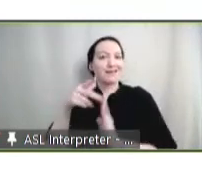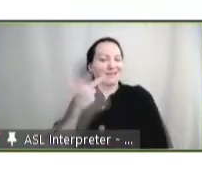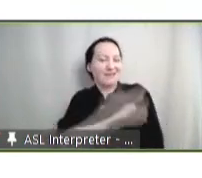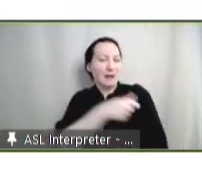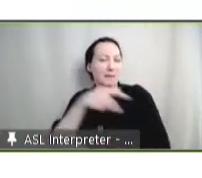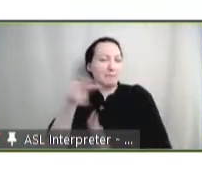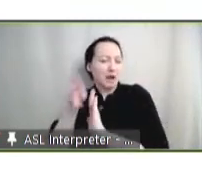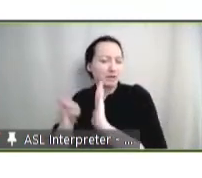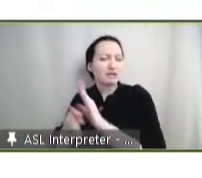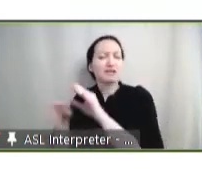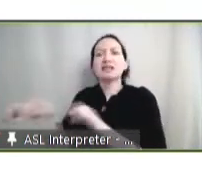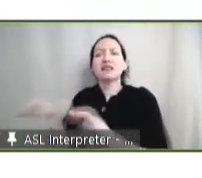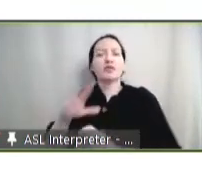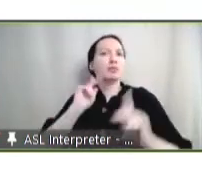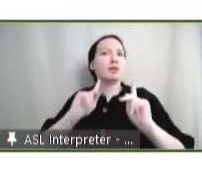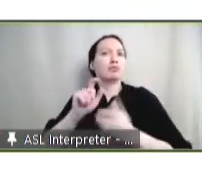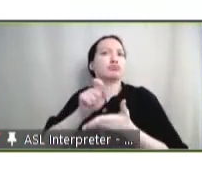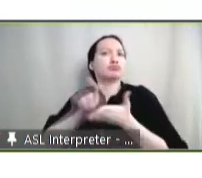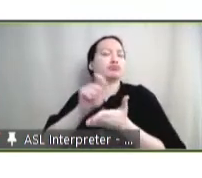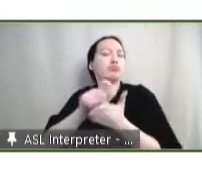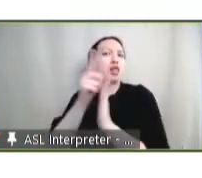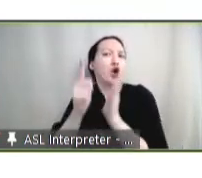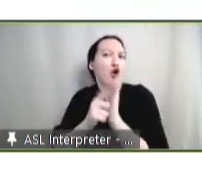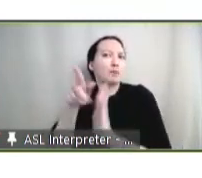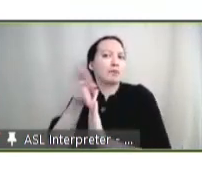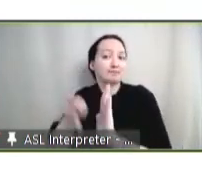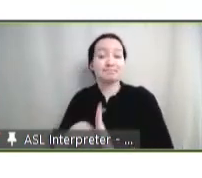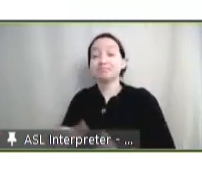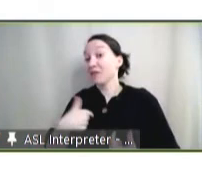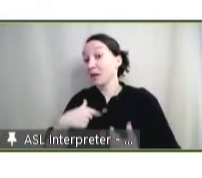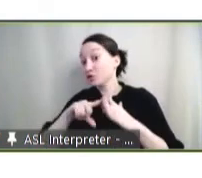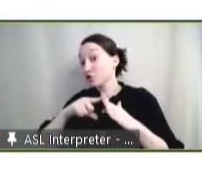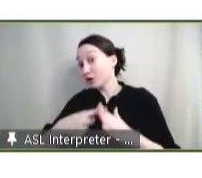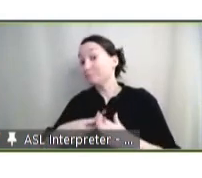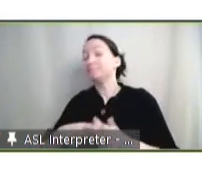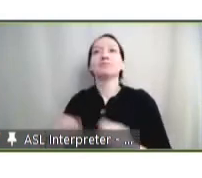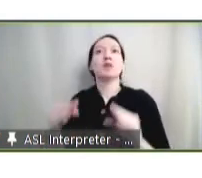Lorraine Martin: I can start with that. It does make it more complex because